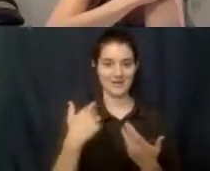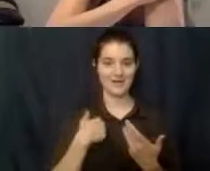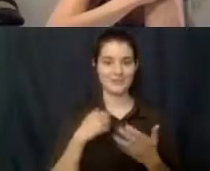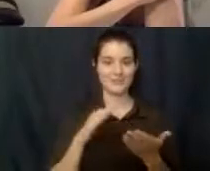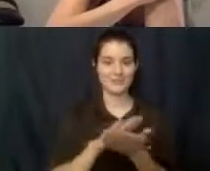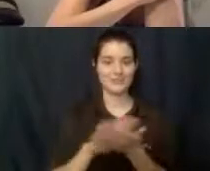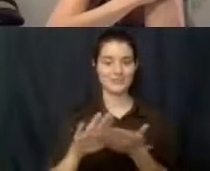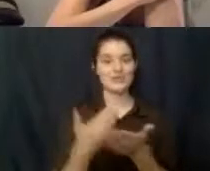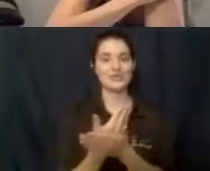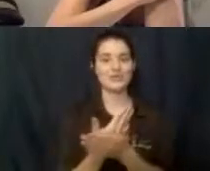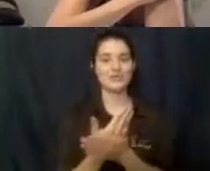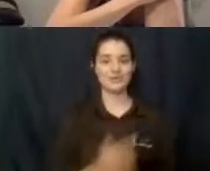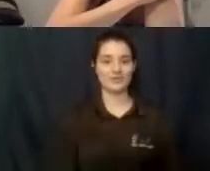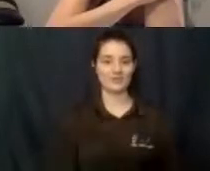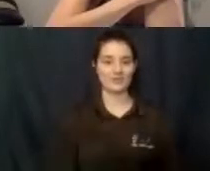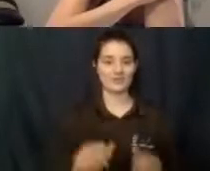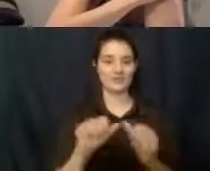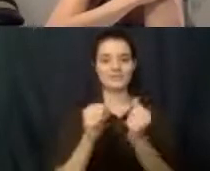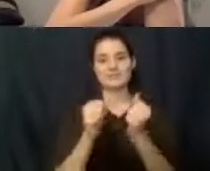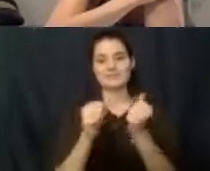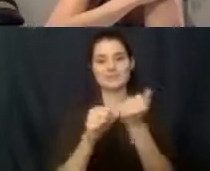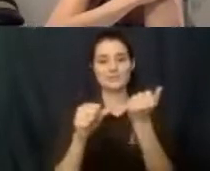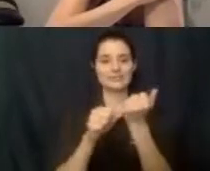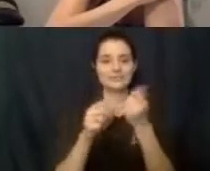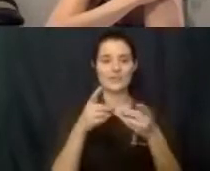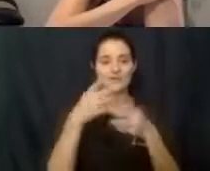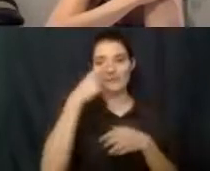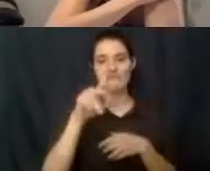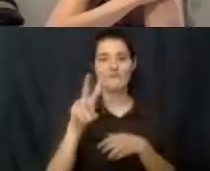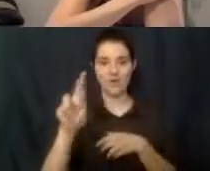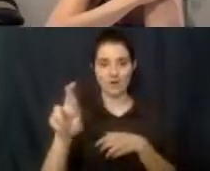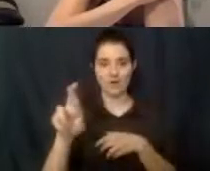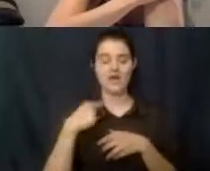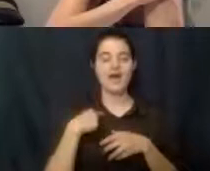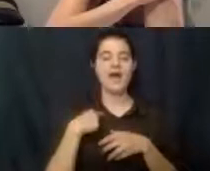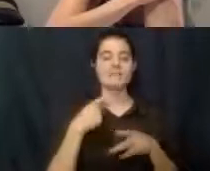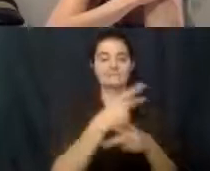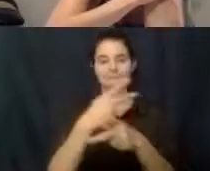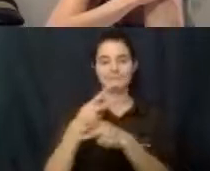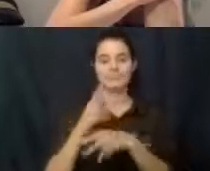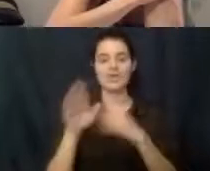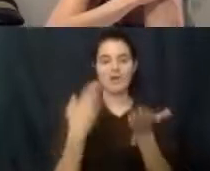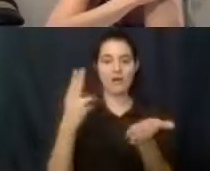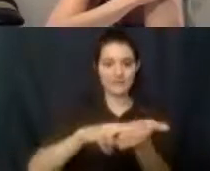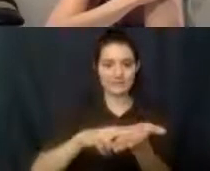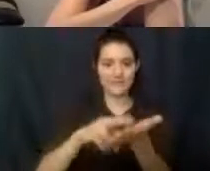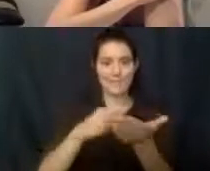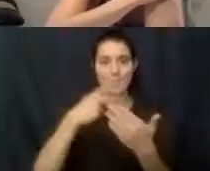I am an Associate Director for the Vocational Department here. I oversee all the contracts for